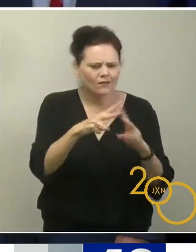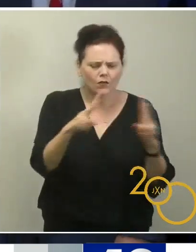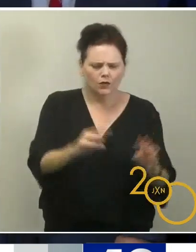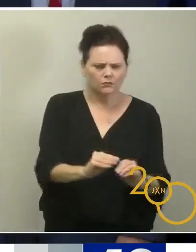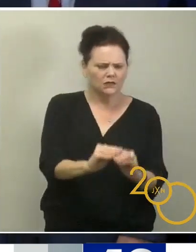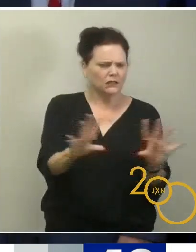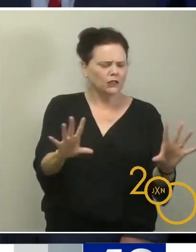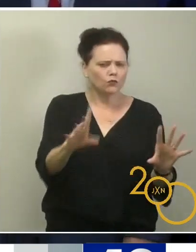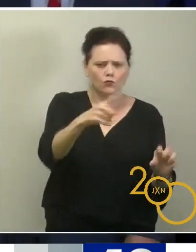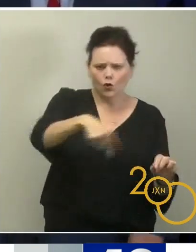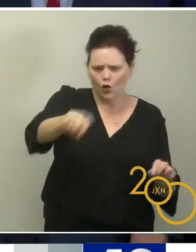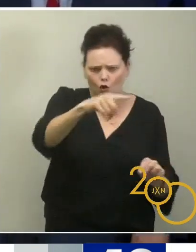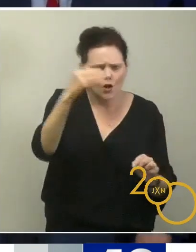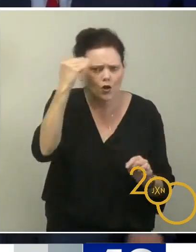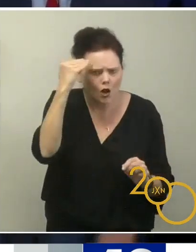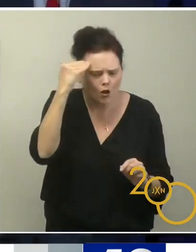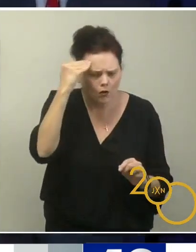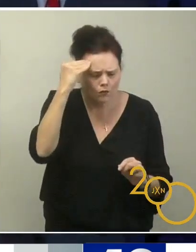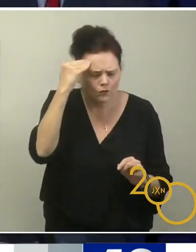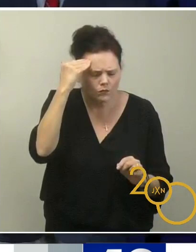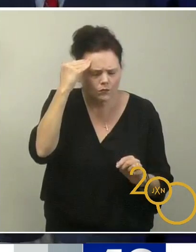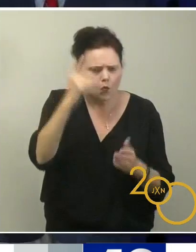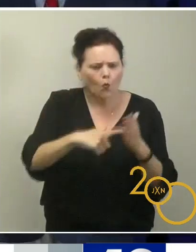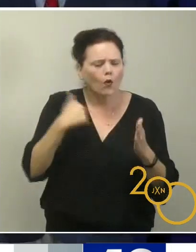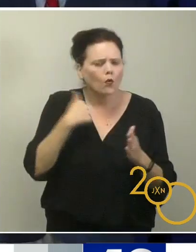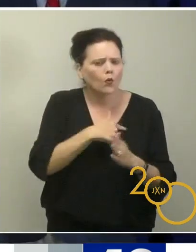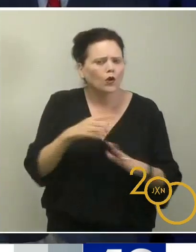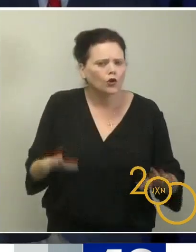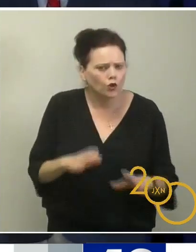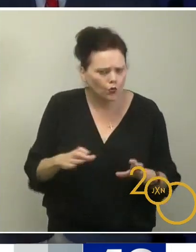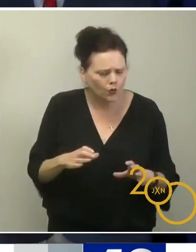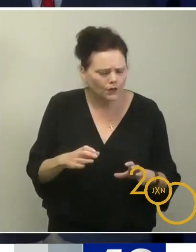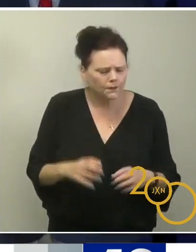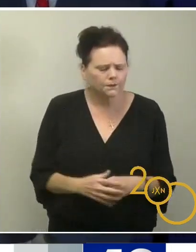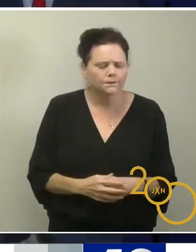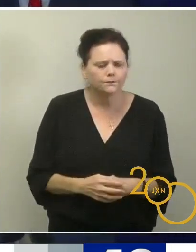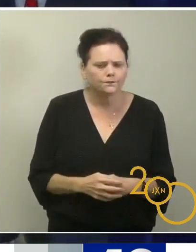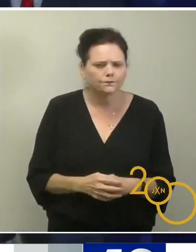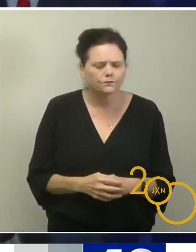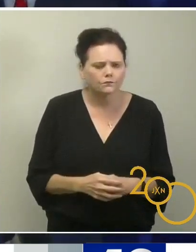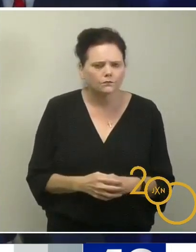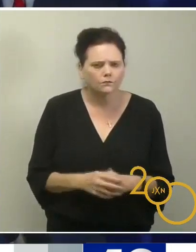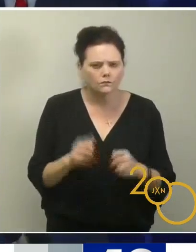FIND OUT WHAT'S GOING ON ON A WE WANT TO MAKE SURE WE ARE COMPLETELY TRANSPARENT.